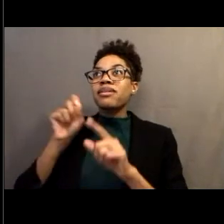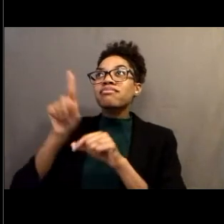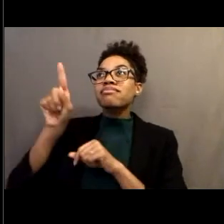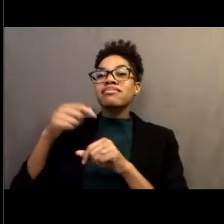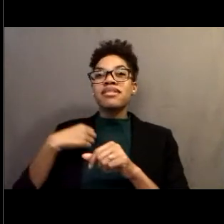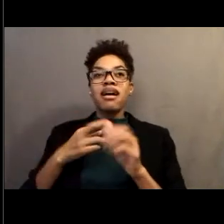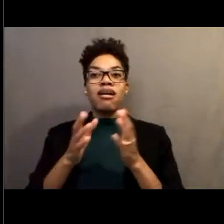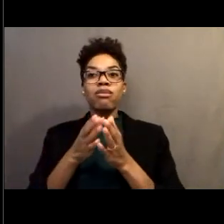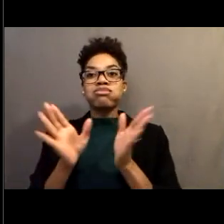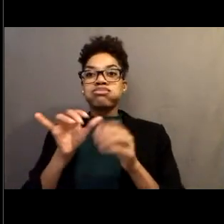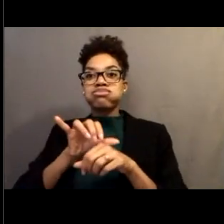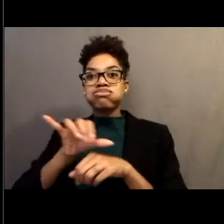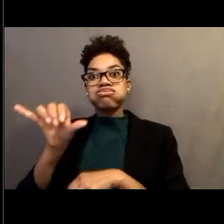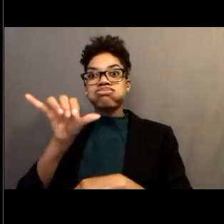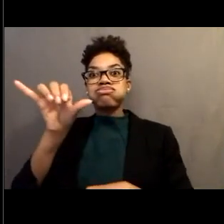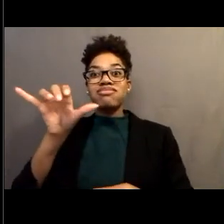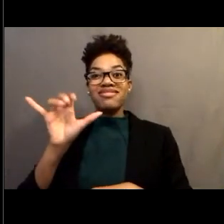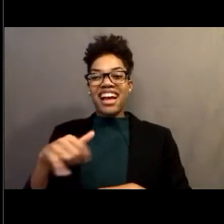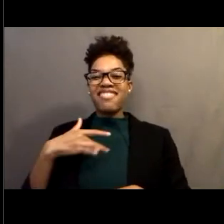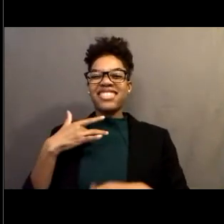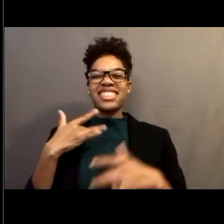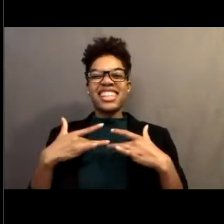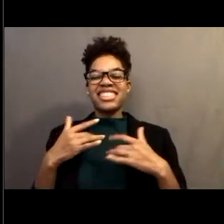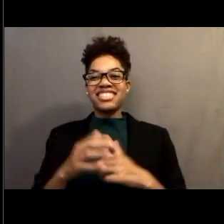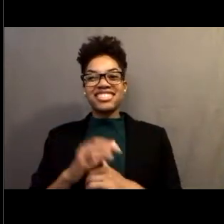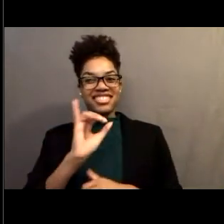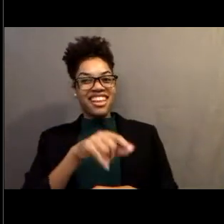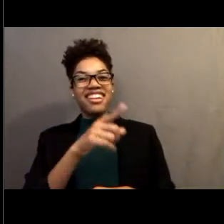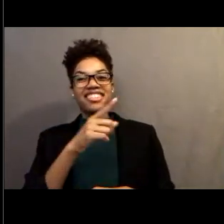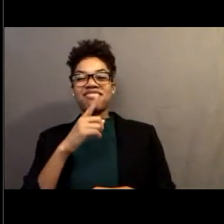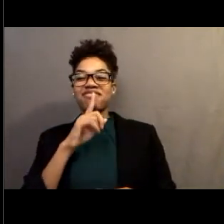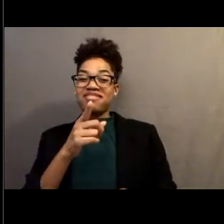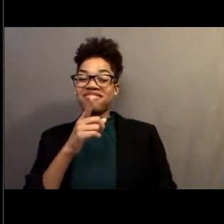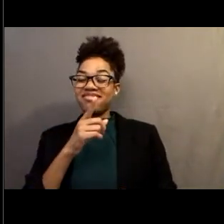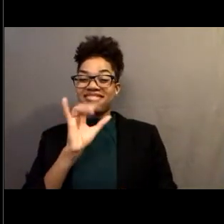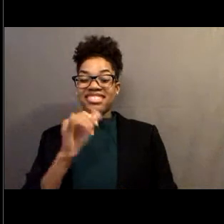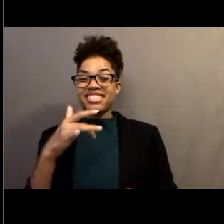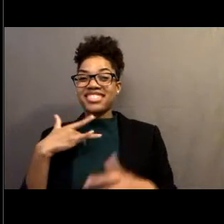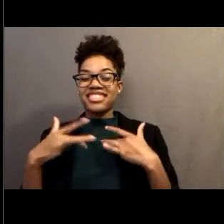Yeah. I would think that would be pretty exciting. I want to point out that one of the facilities